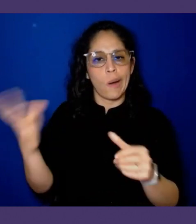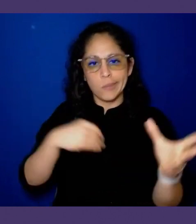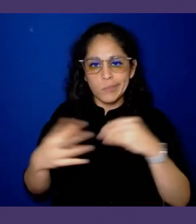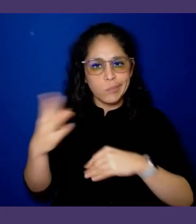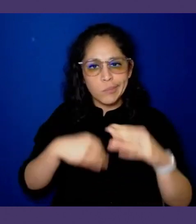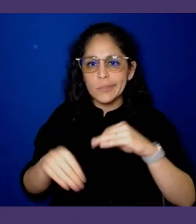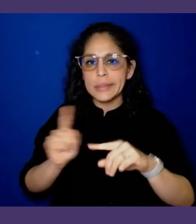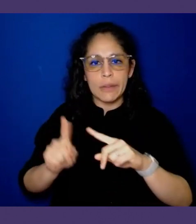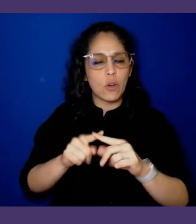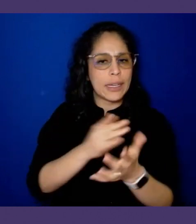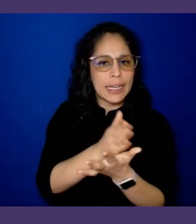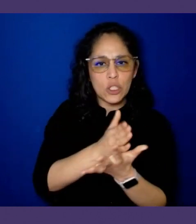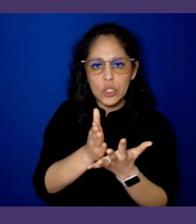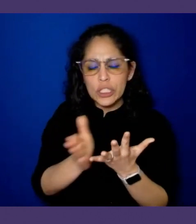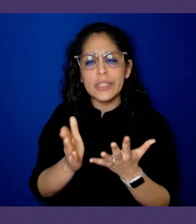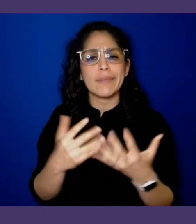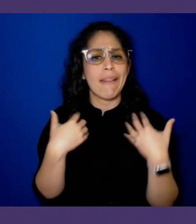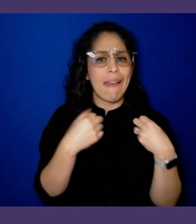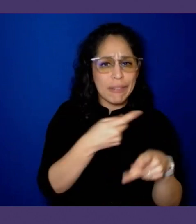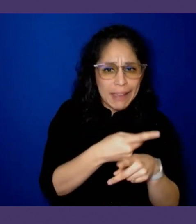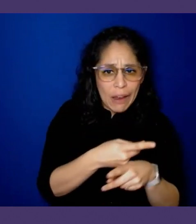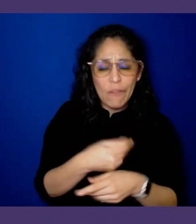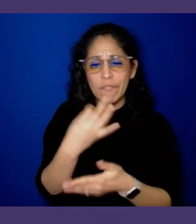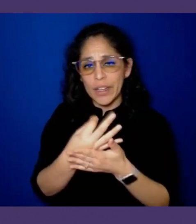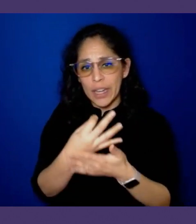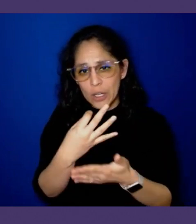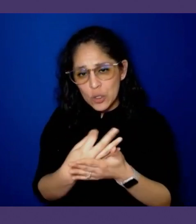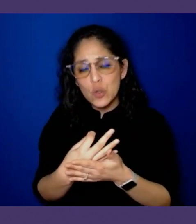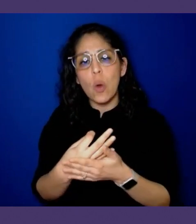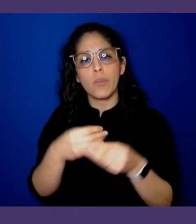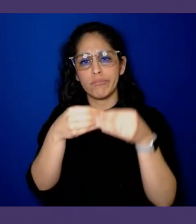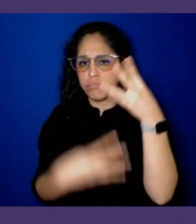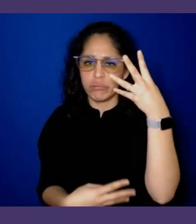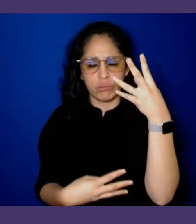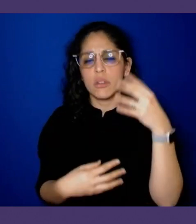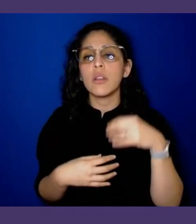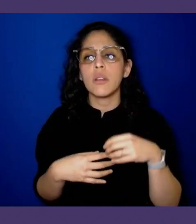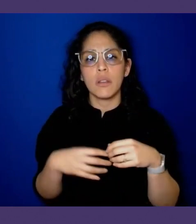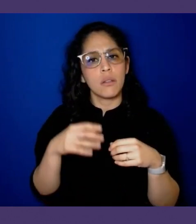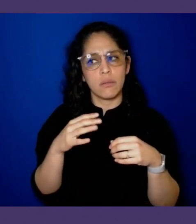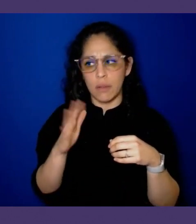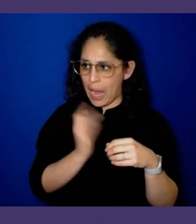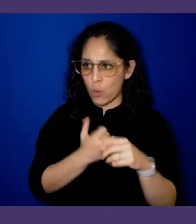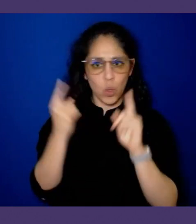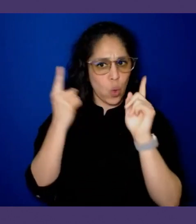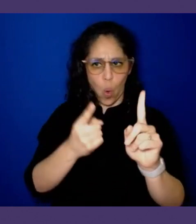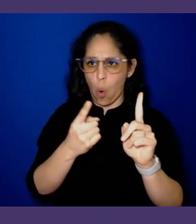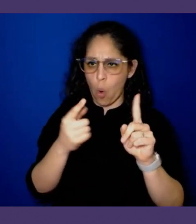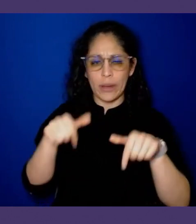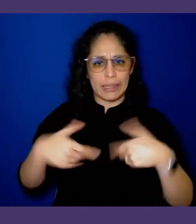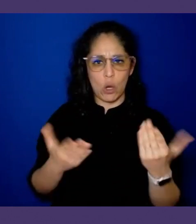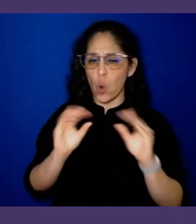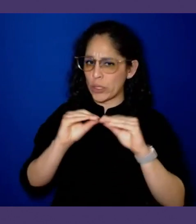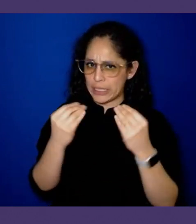health care, financial, etc. That is our goal, that is an organizational goal is to continue